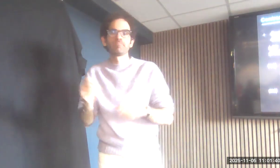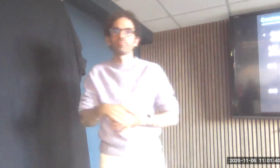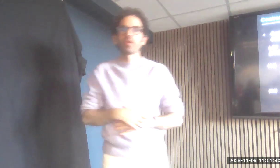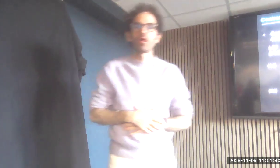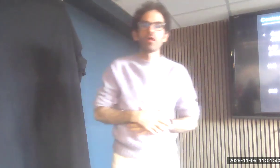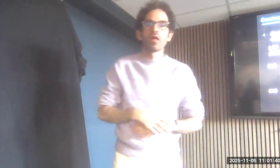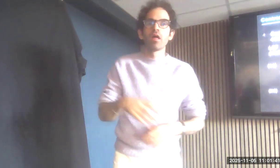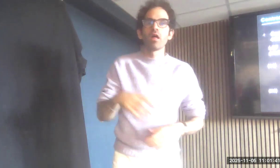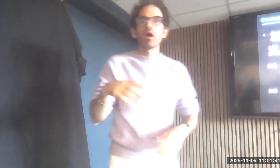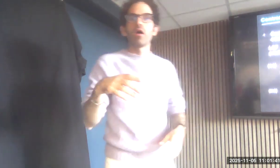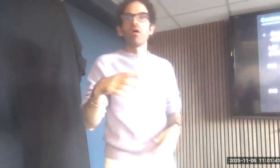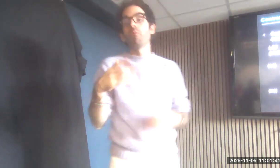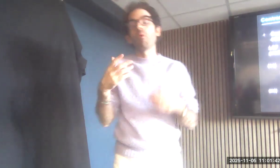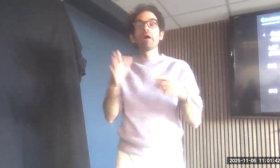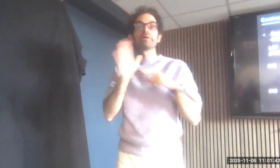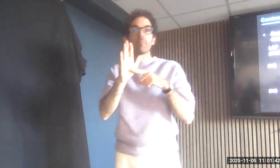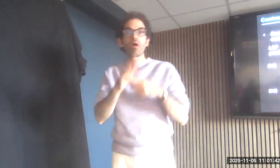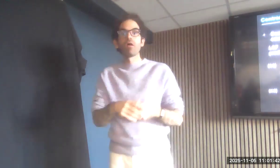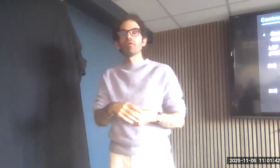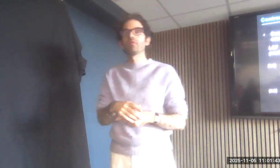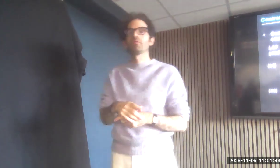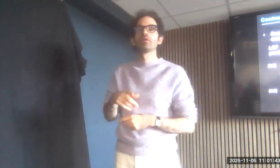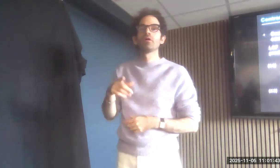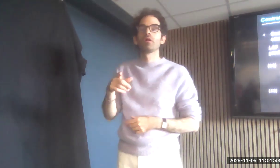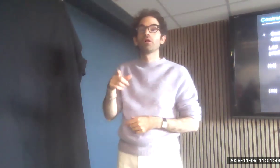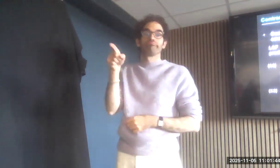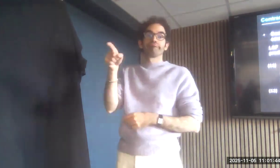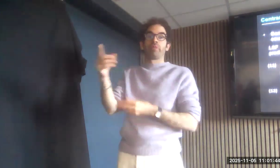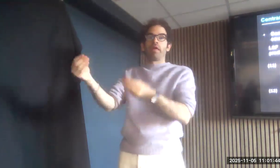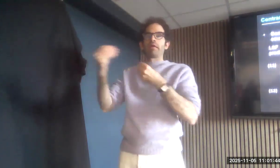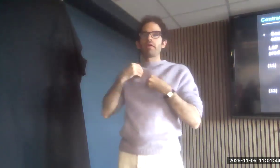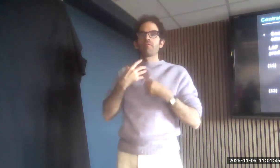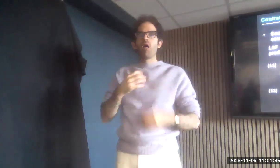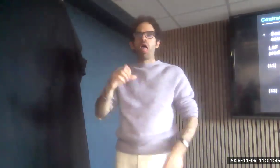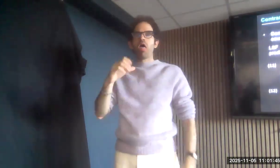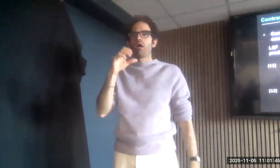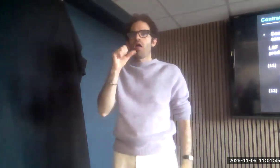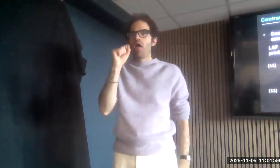That does not happen in spoken French.